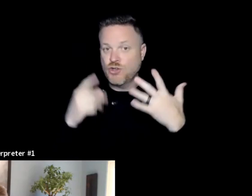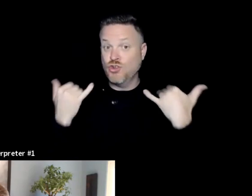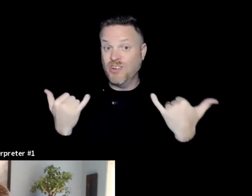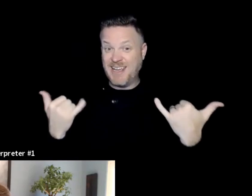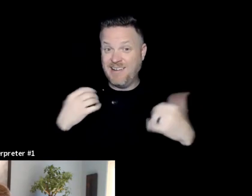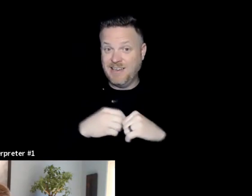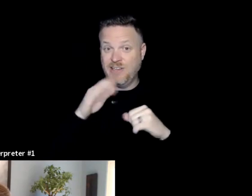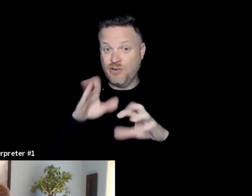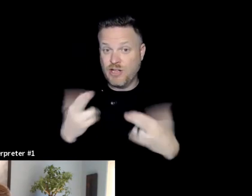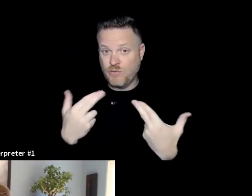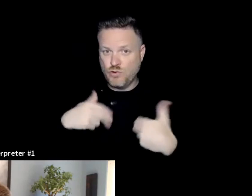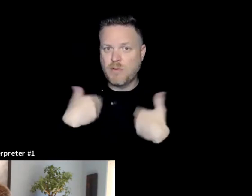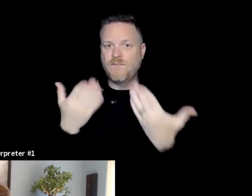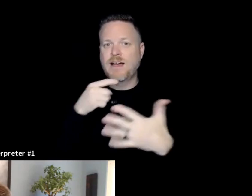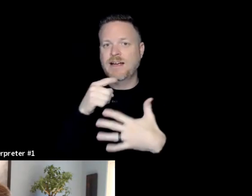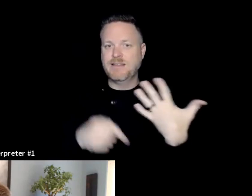provide those accommodations. >>